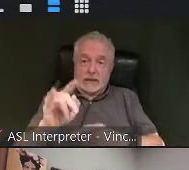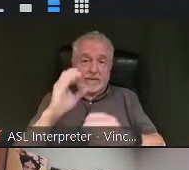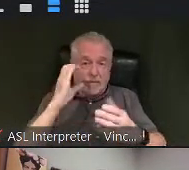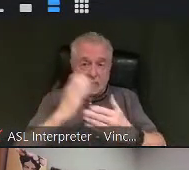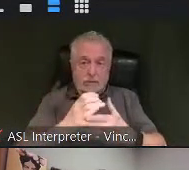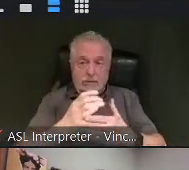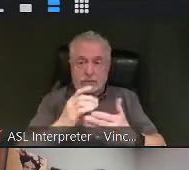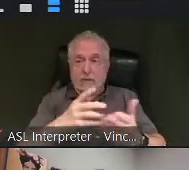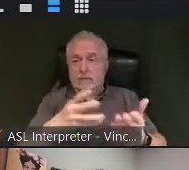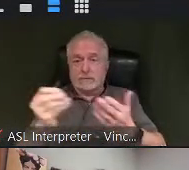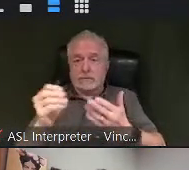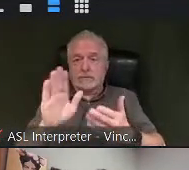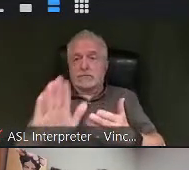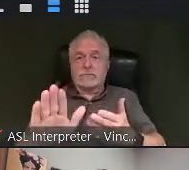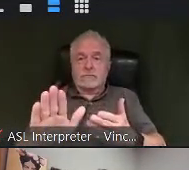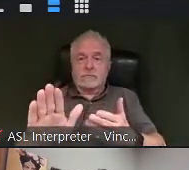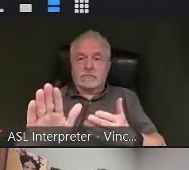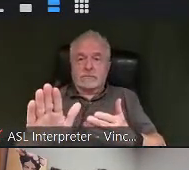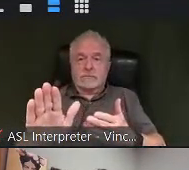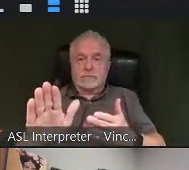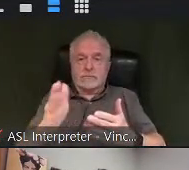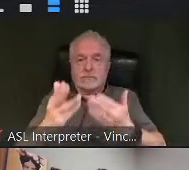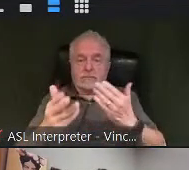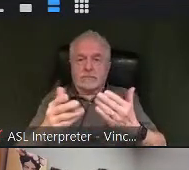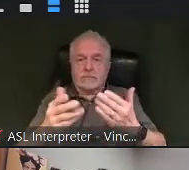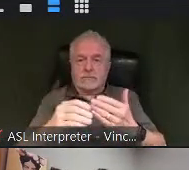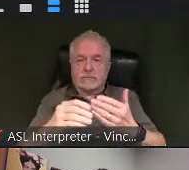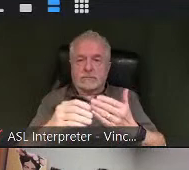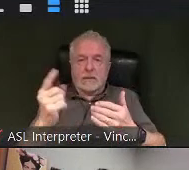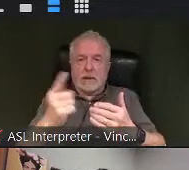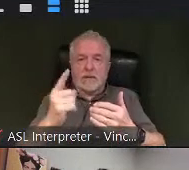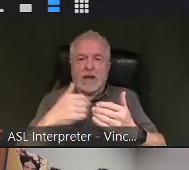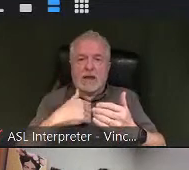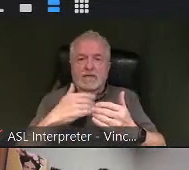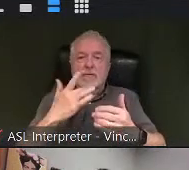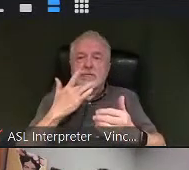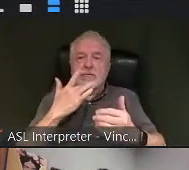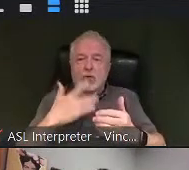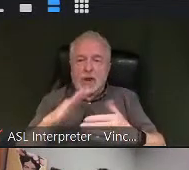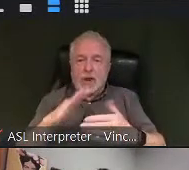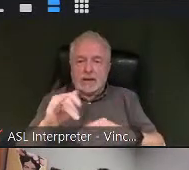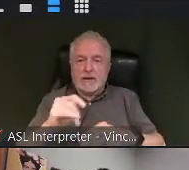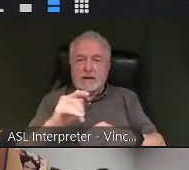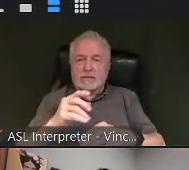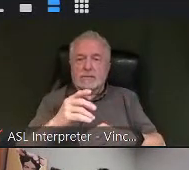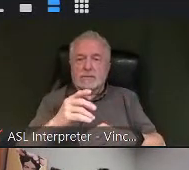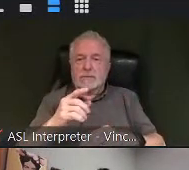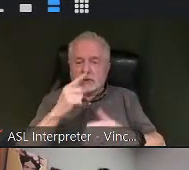and your maybe have something that has a date on it. And just to check, make sure that you are